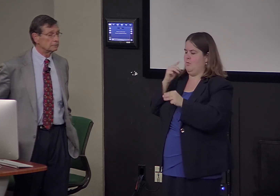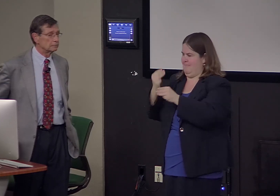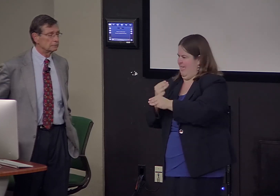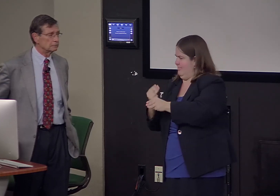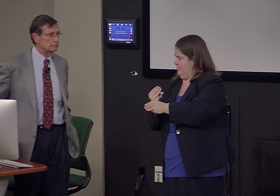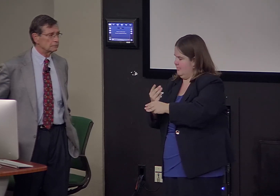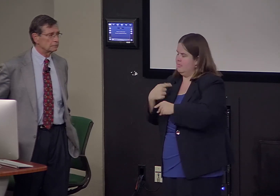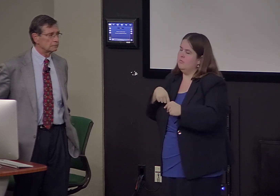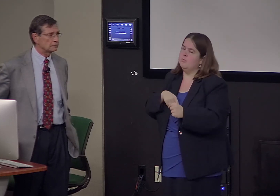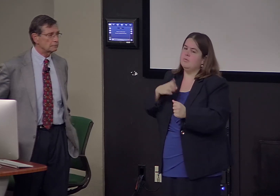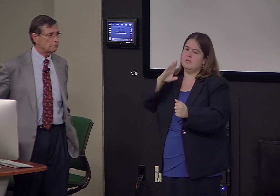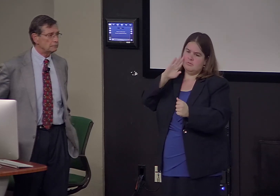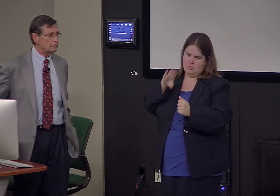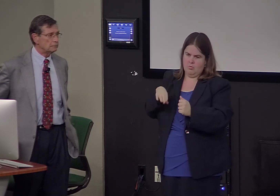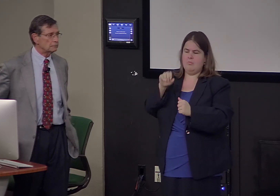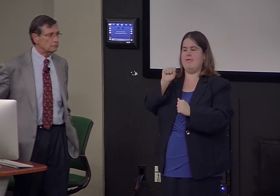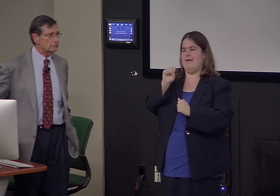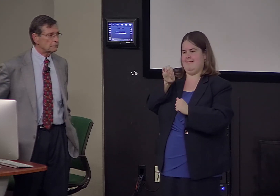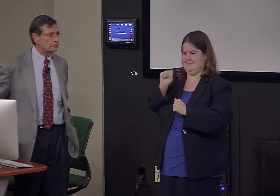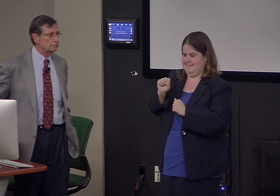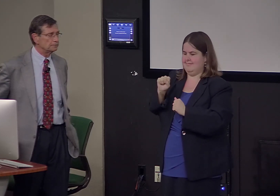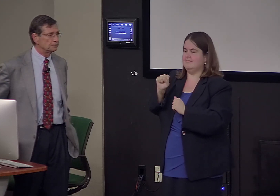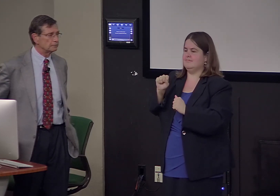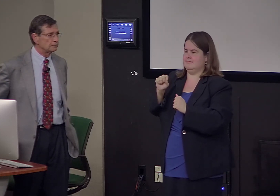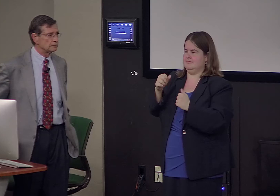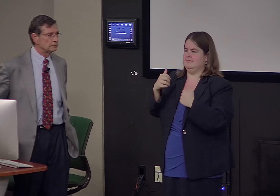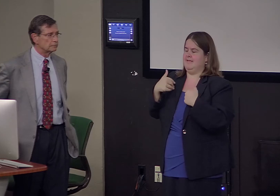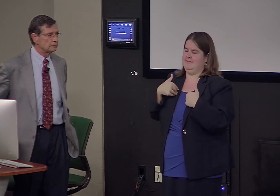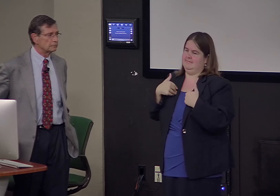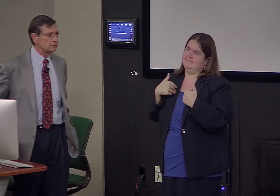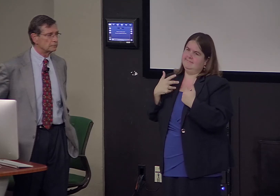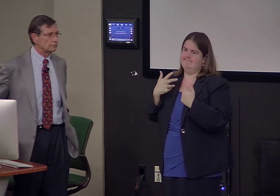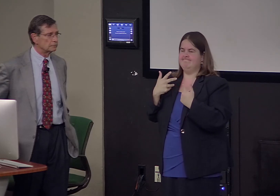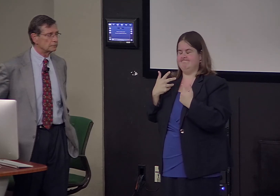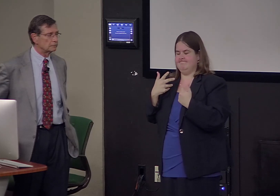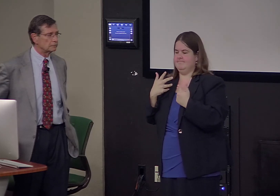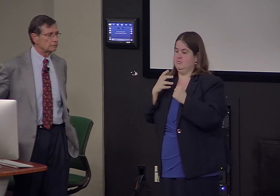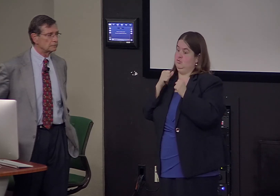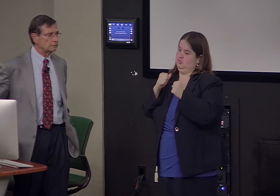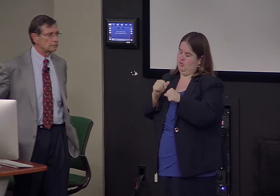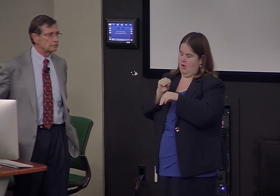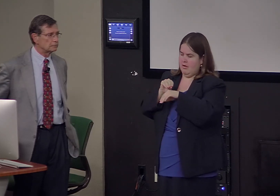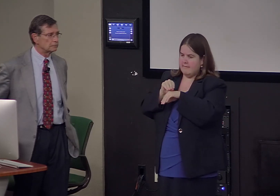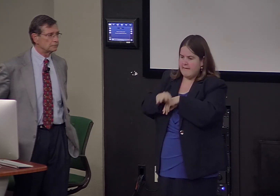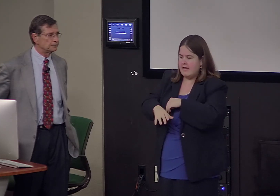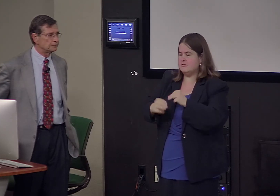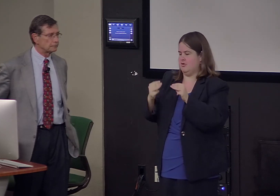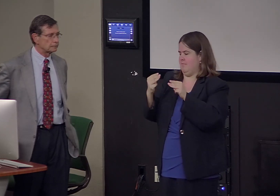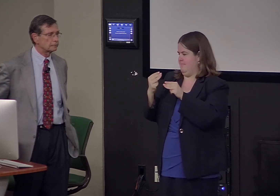We know that SCS has a lot of, has the strongest impact on math outcomes